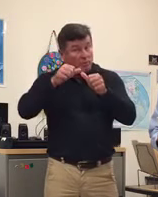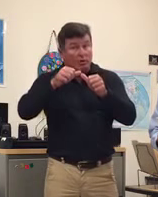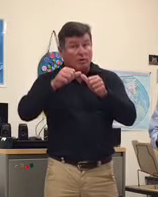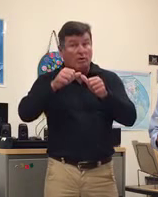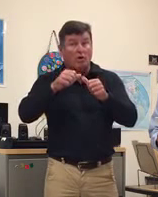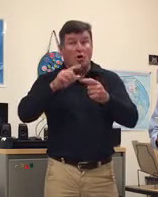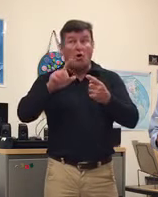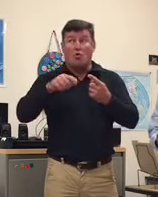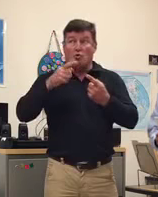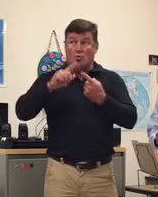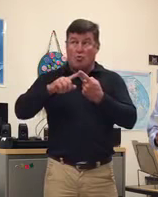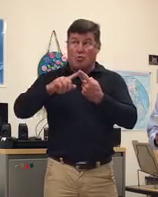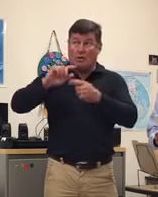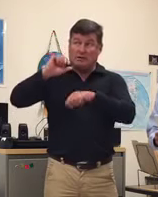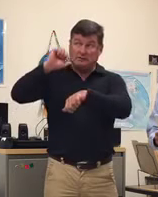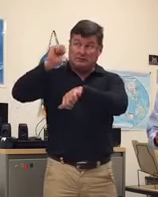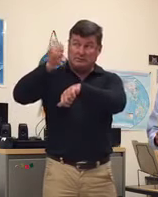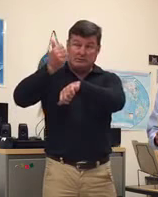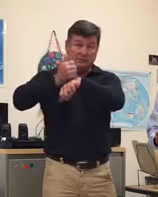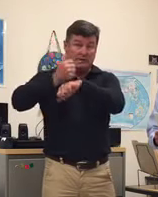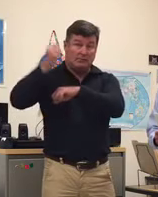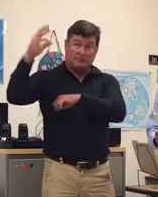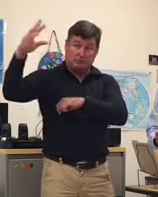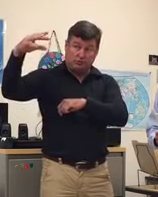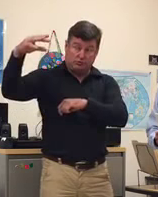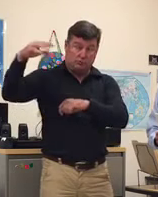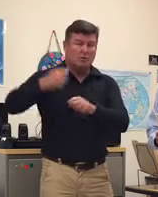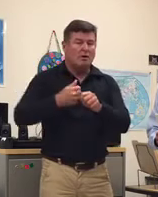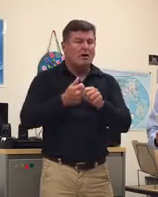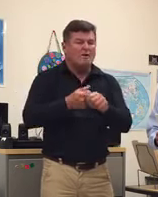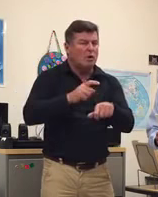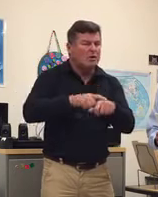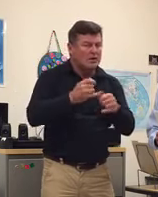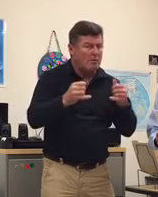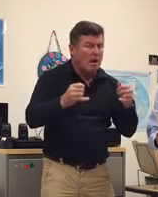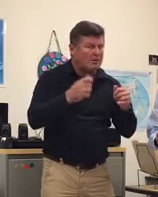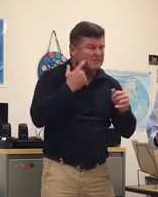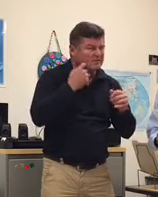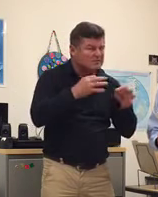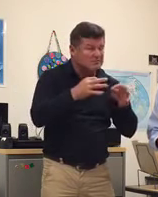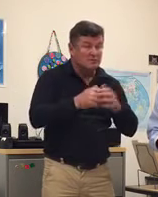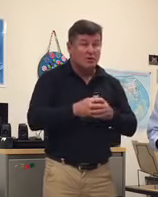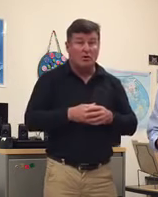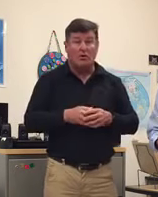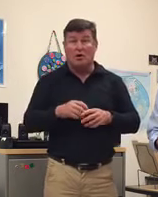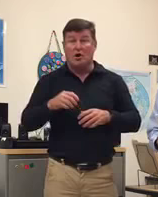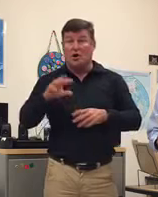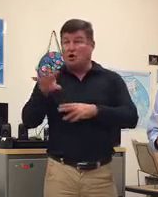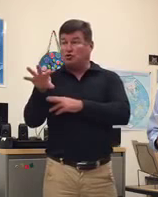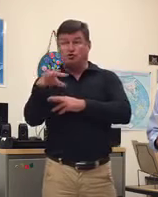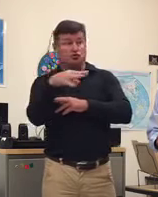It's first of all important to know that when the equipment is finally installed, in accordance with the timeline I described,